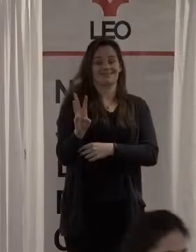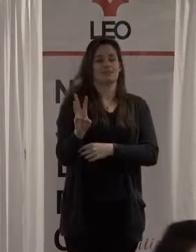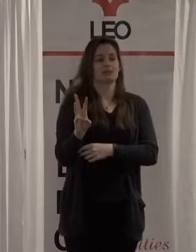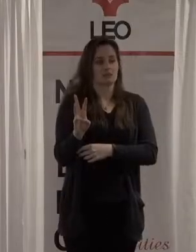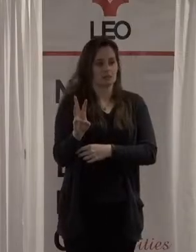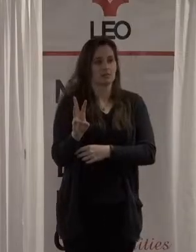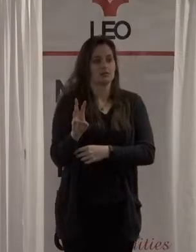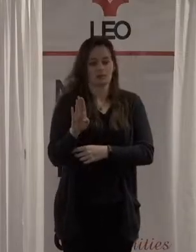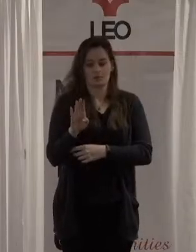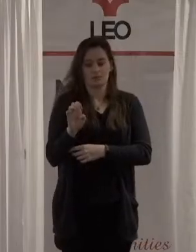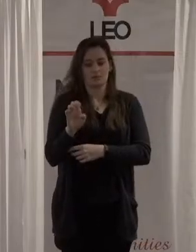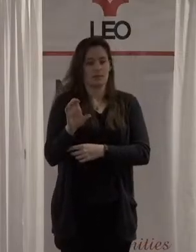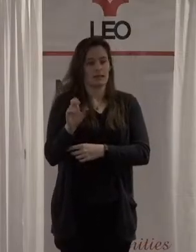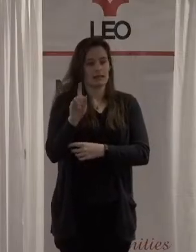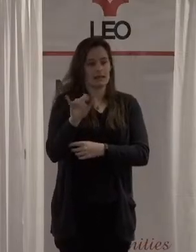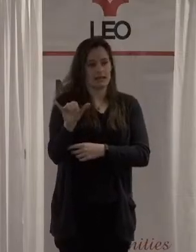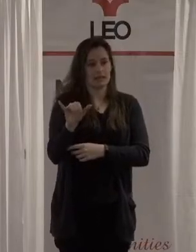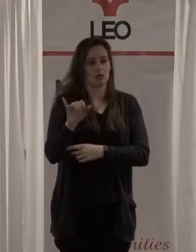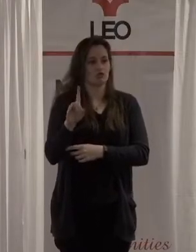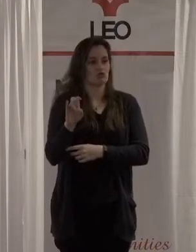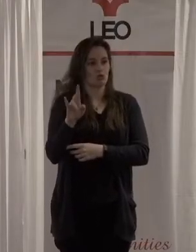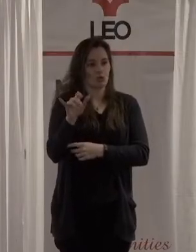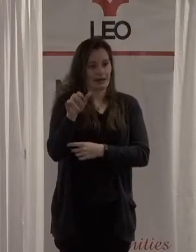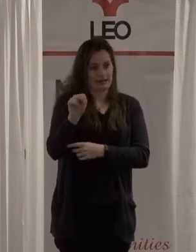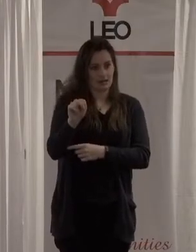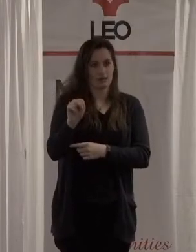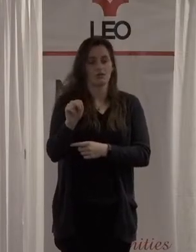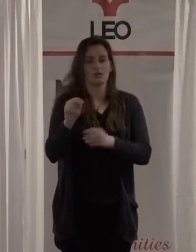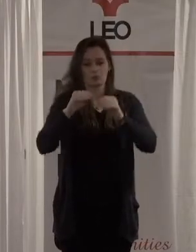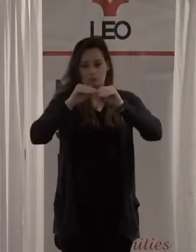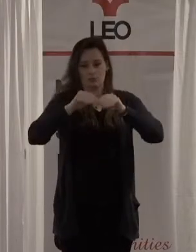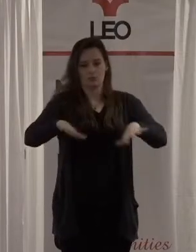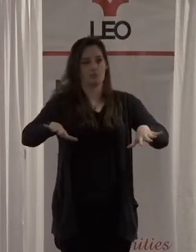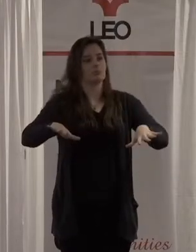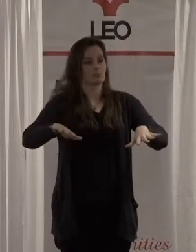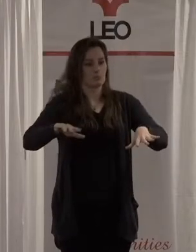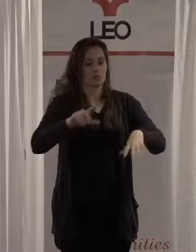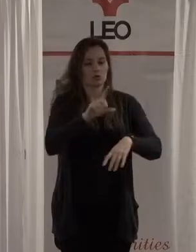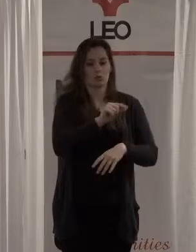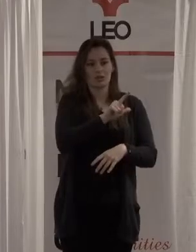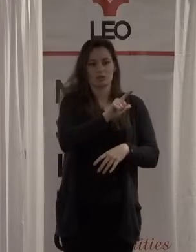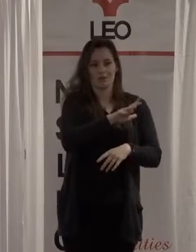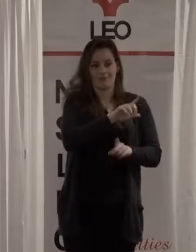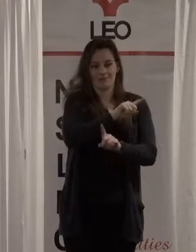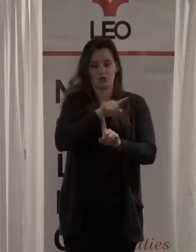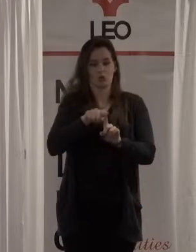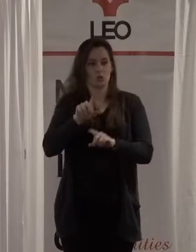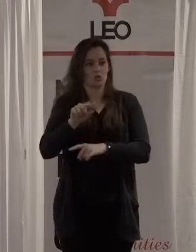RELEASED THE 2028 ACCESSIBILITY PLAN